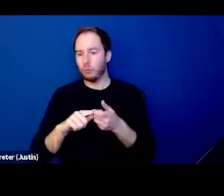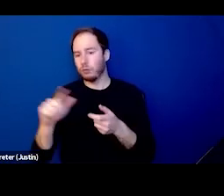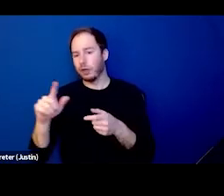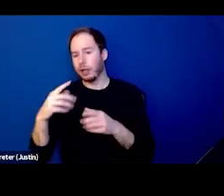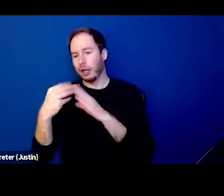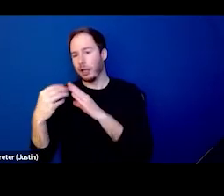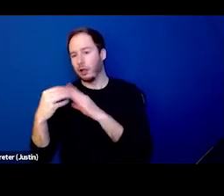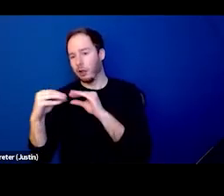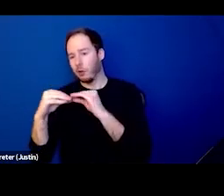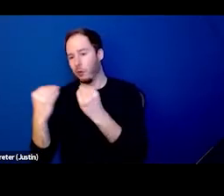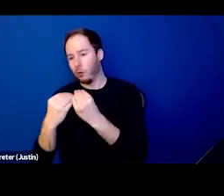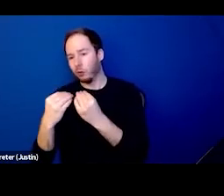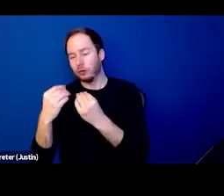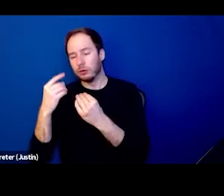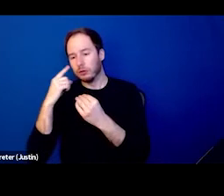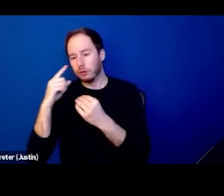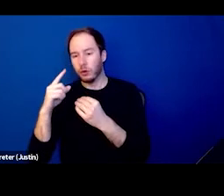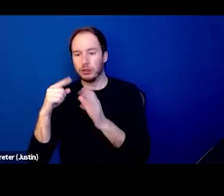in reading public service announcements,